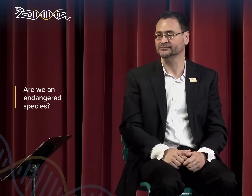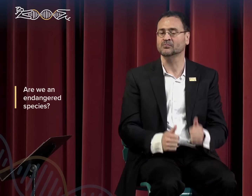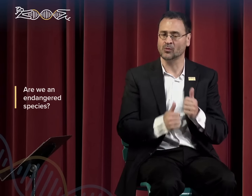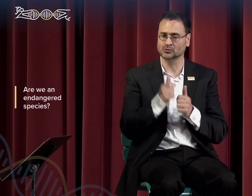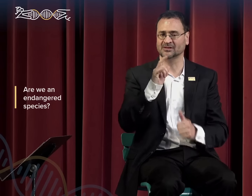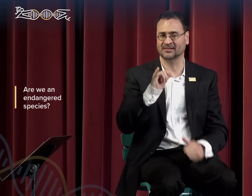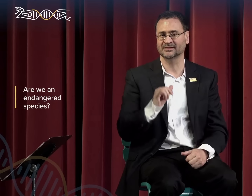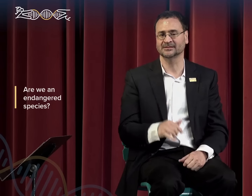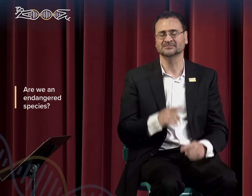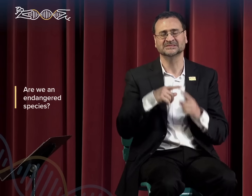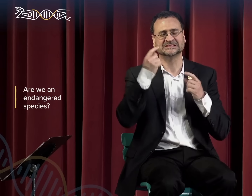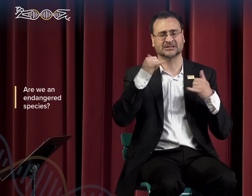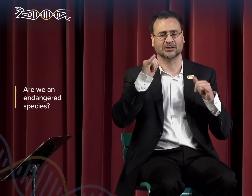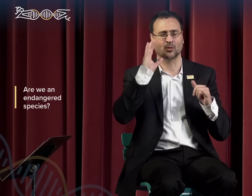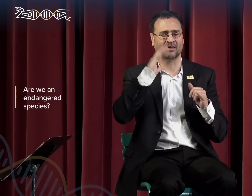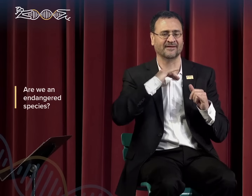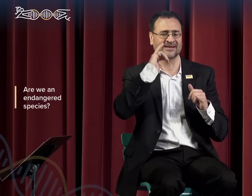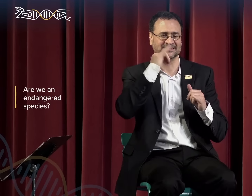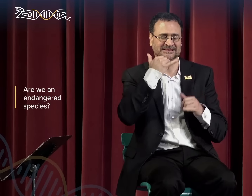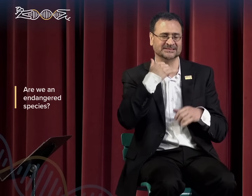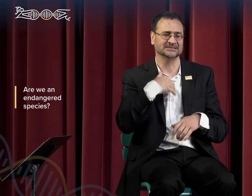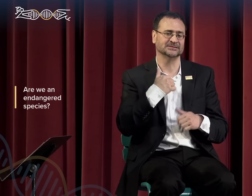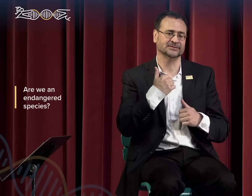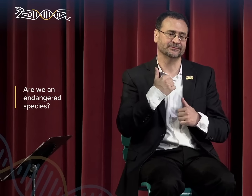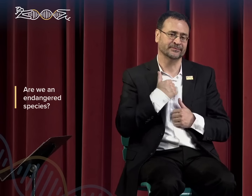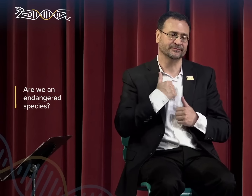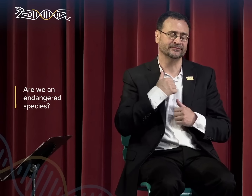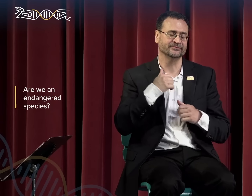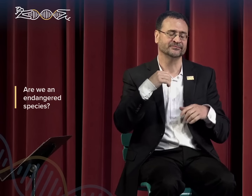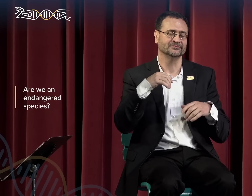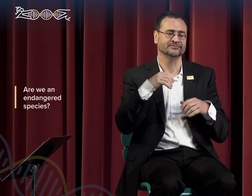curing and or eradicating it and eradicating deafness, I think will